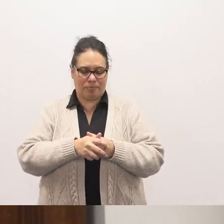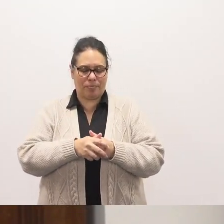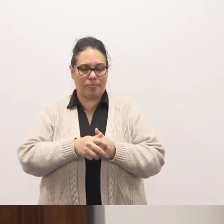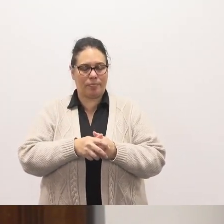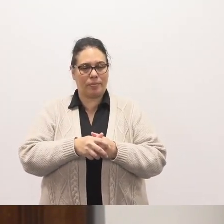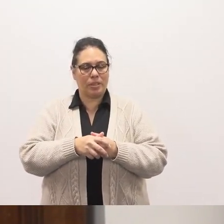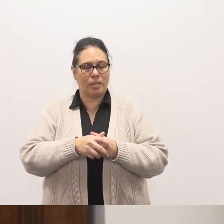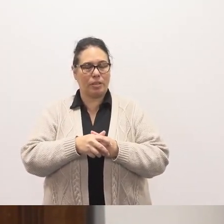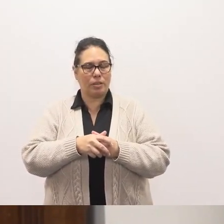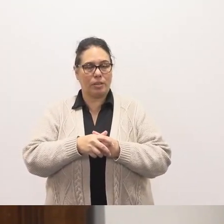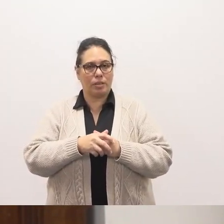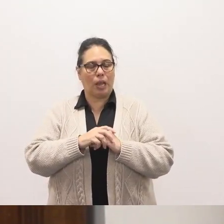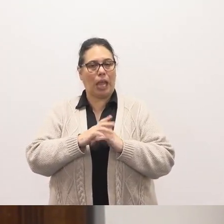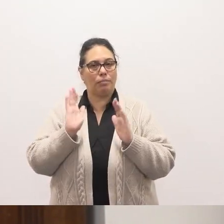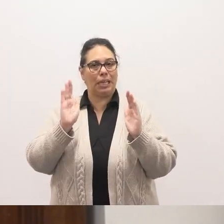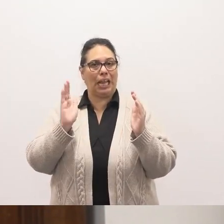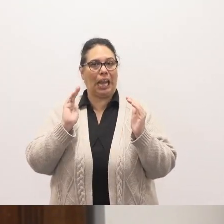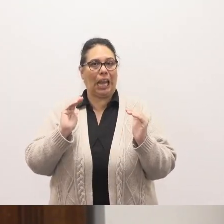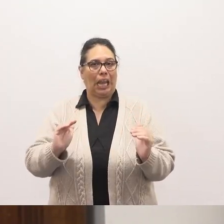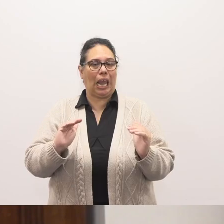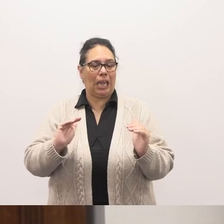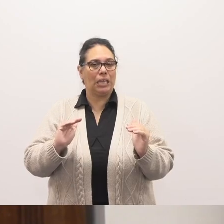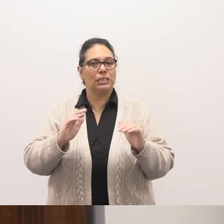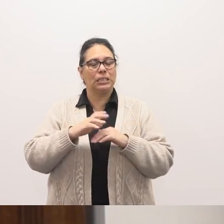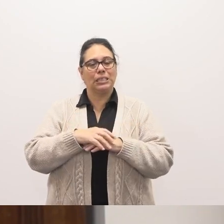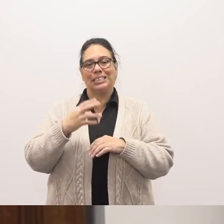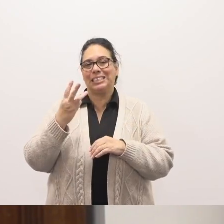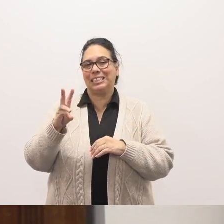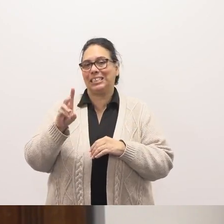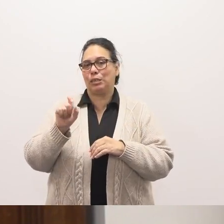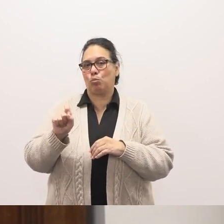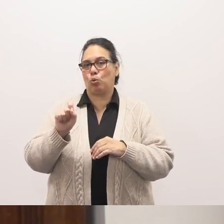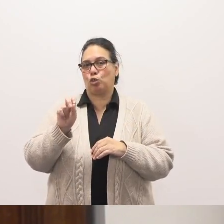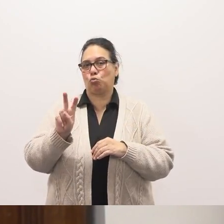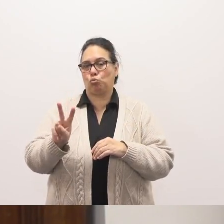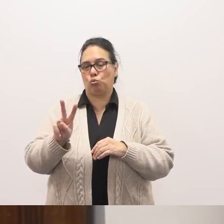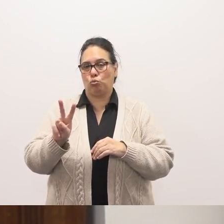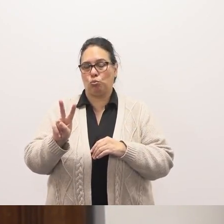Next on the agenda, we have Item 16.2,